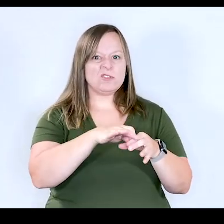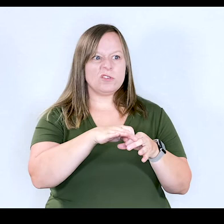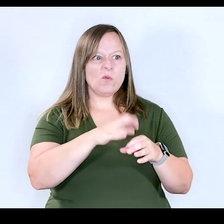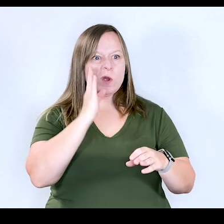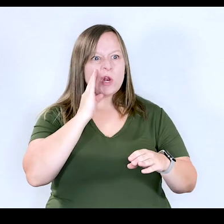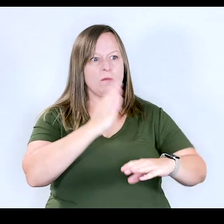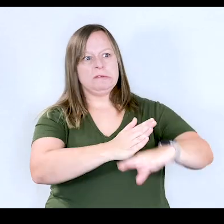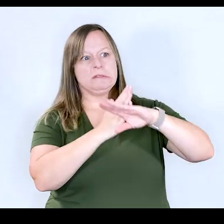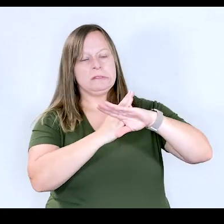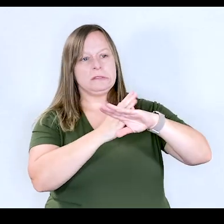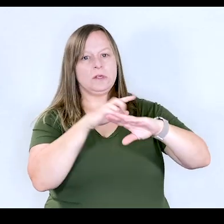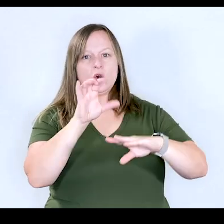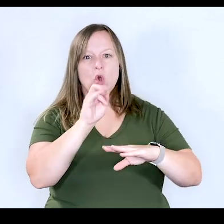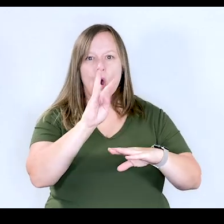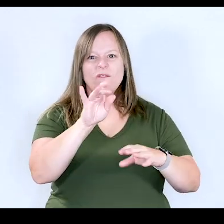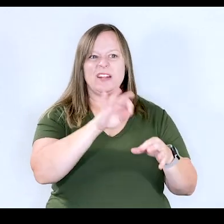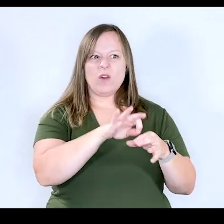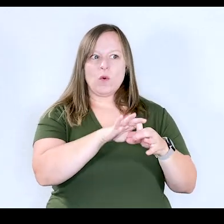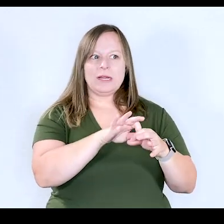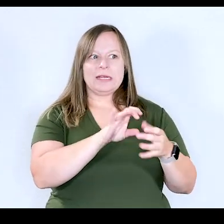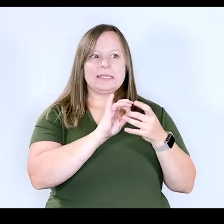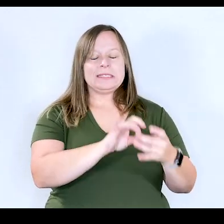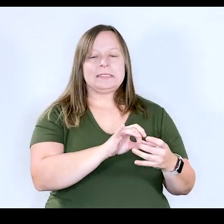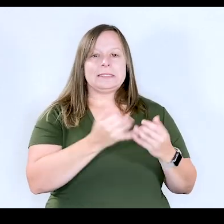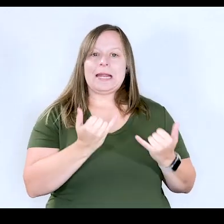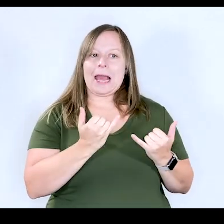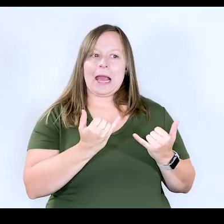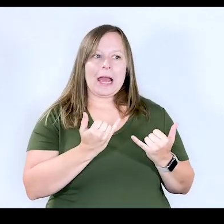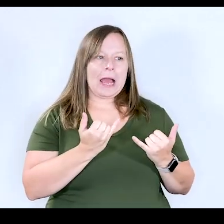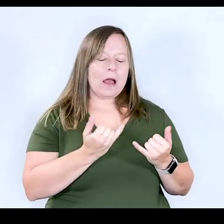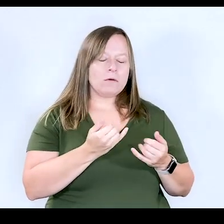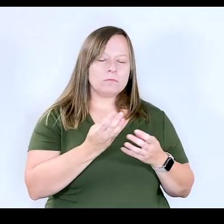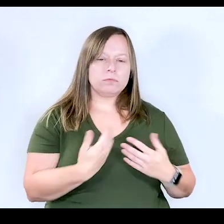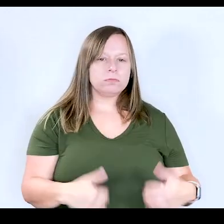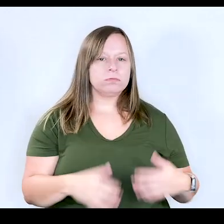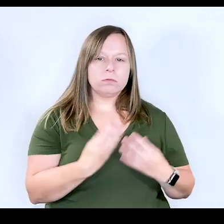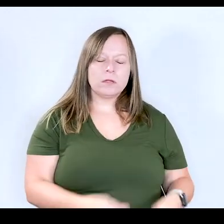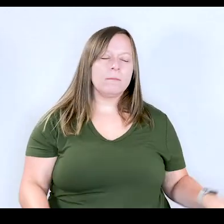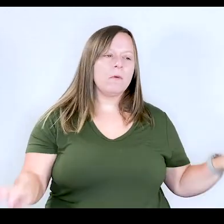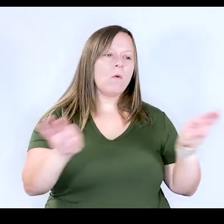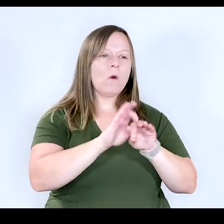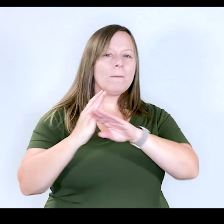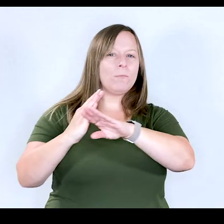what we're up against in terms of COVID and voting. And so now is such an important time to protect--